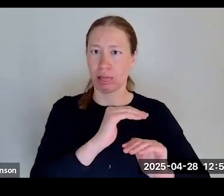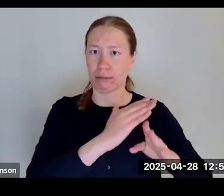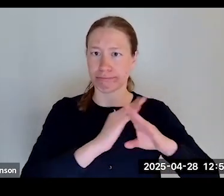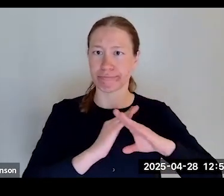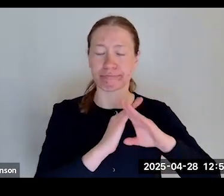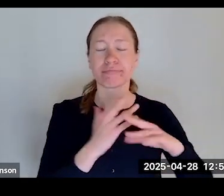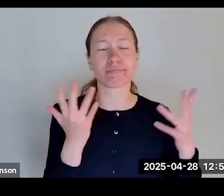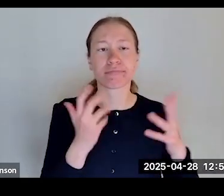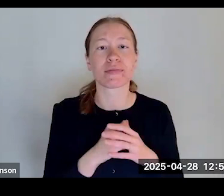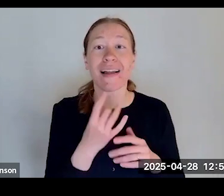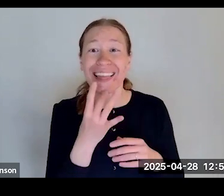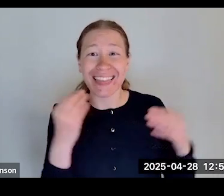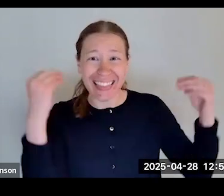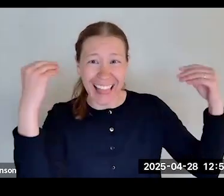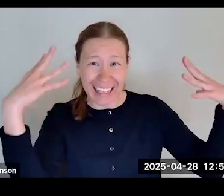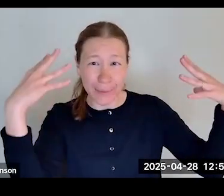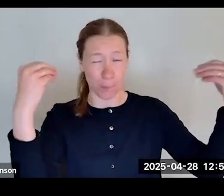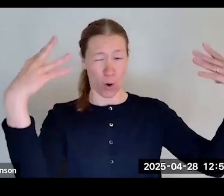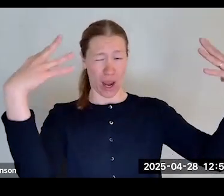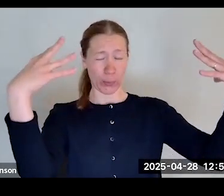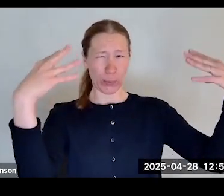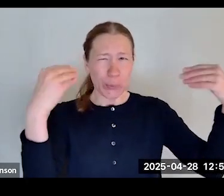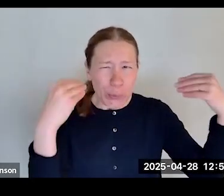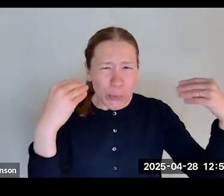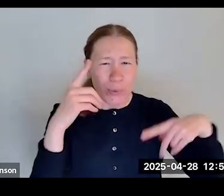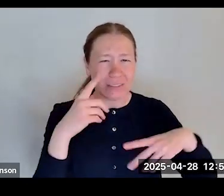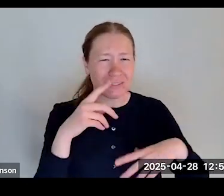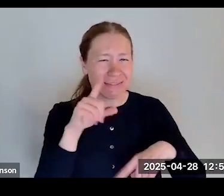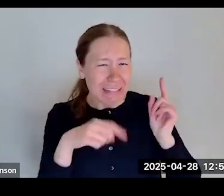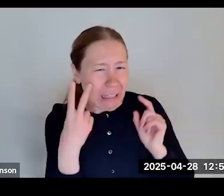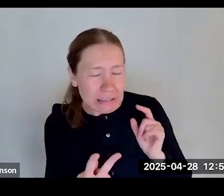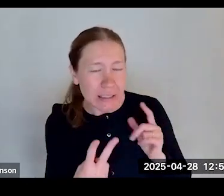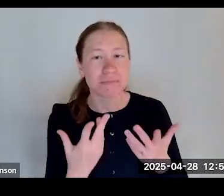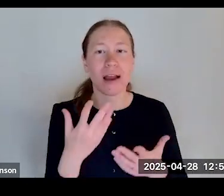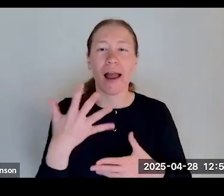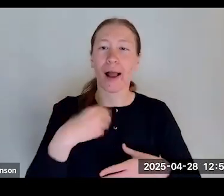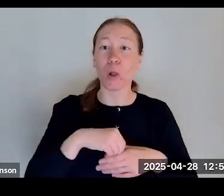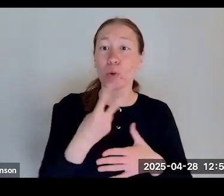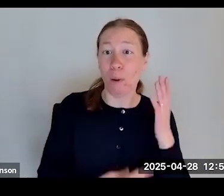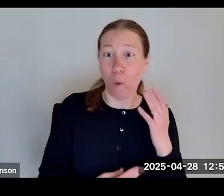that is too bright or too dim. And the reason I include both is because for somebody who has low vision,